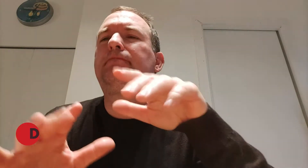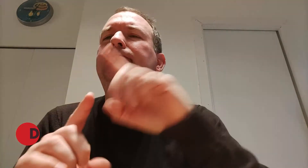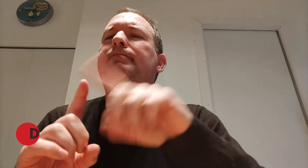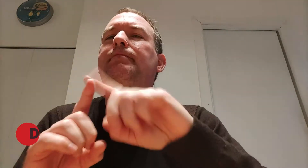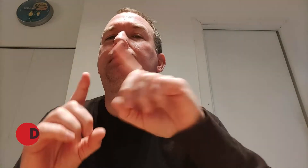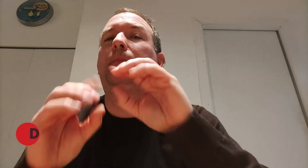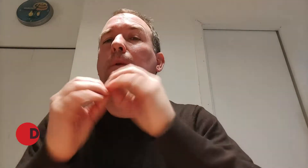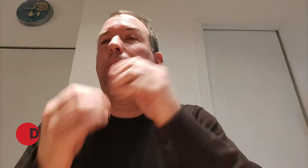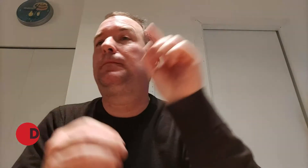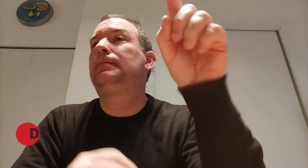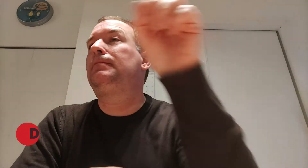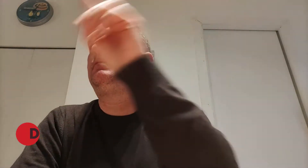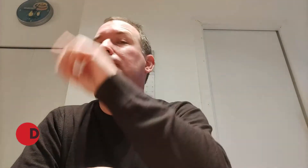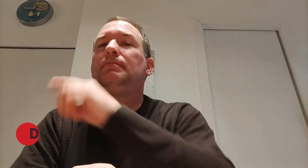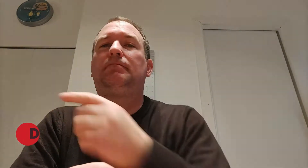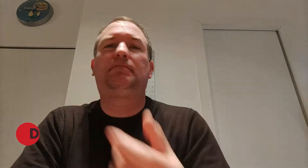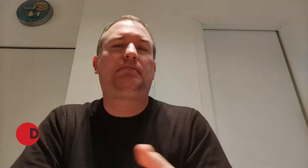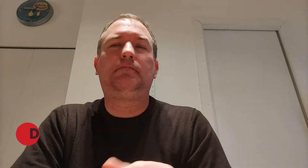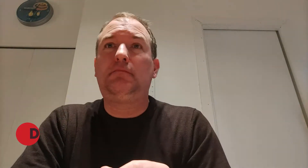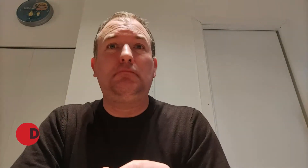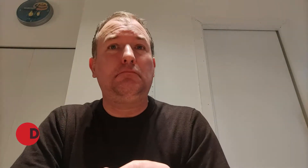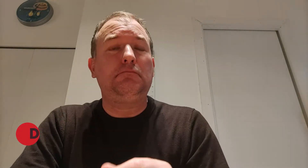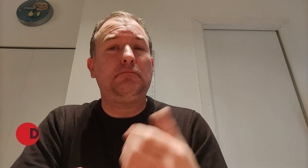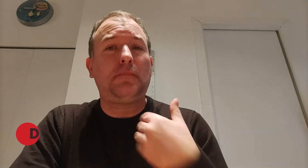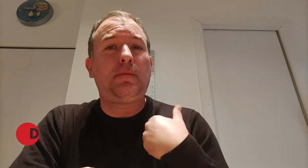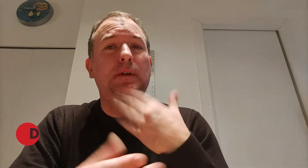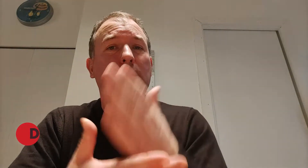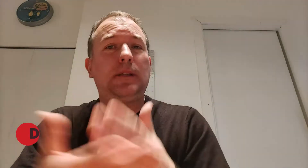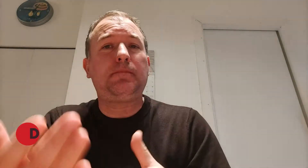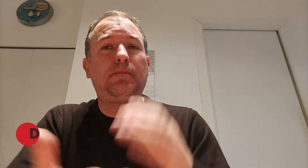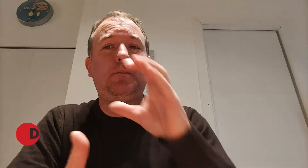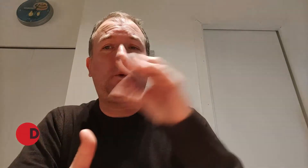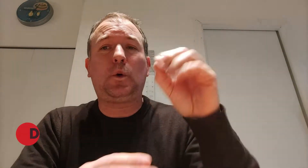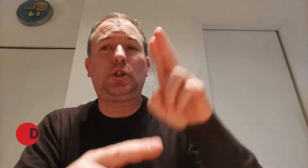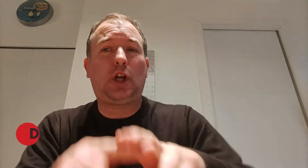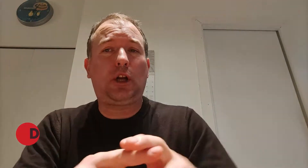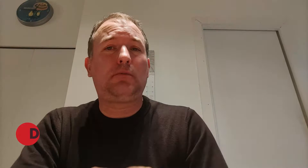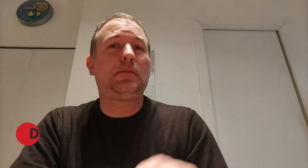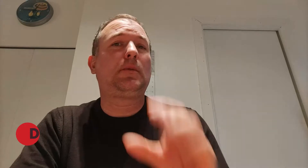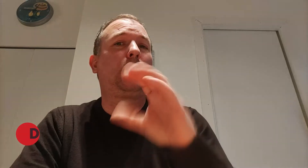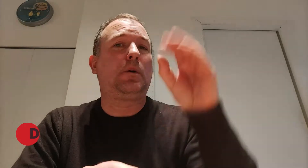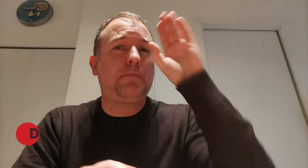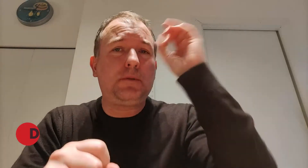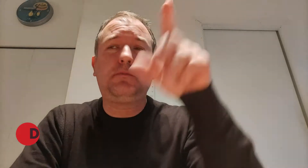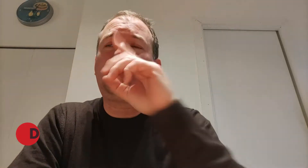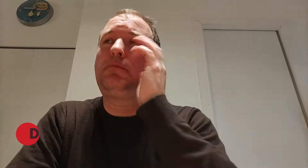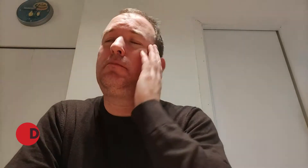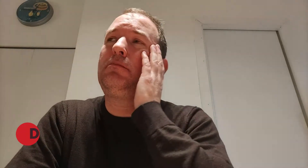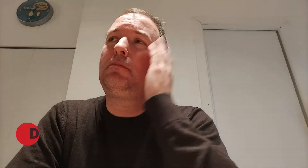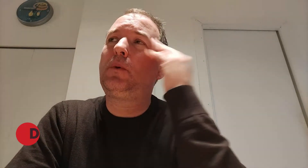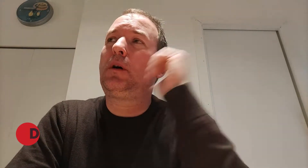I looked at different organizations and some did have co-chairs.